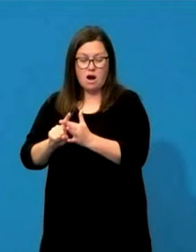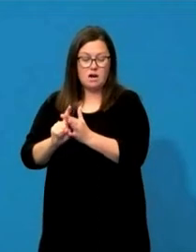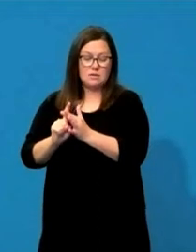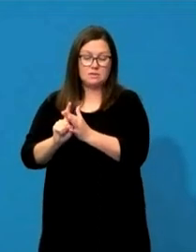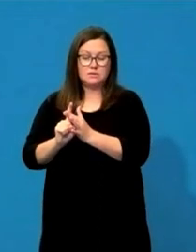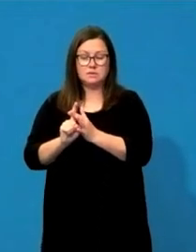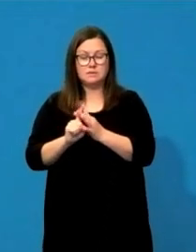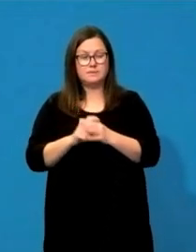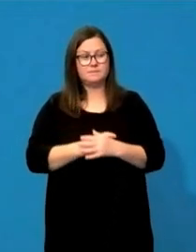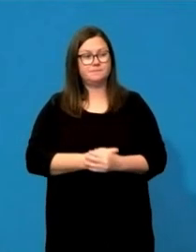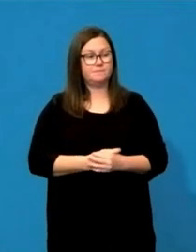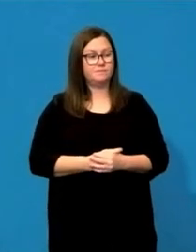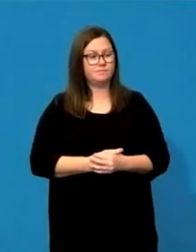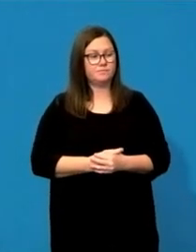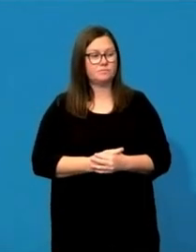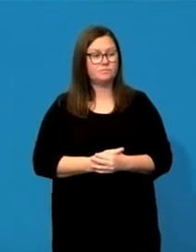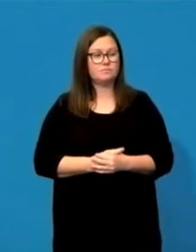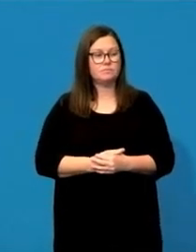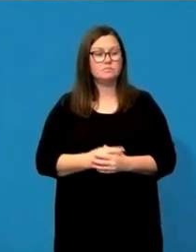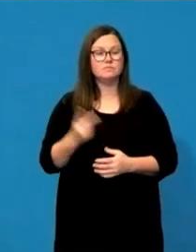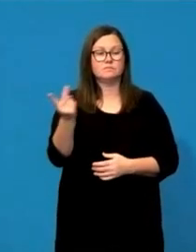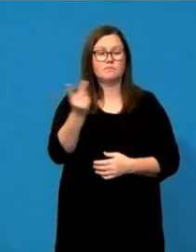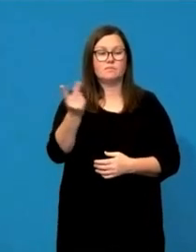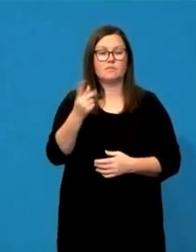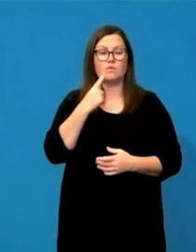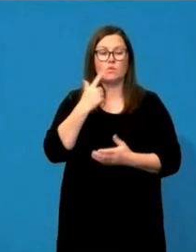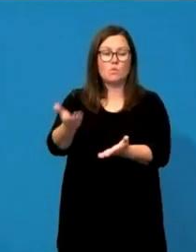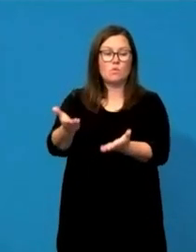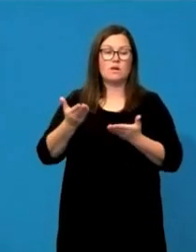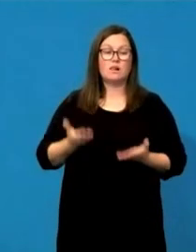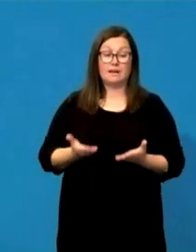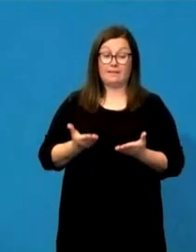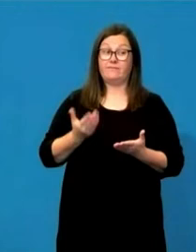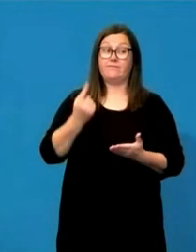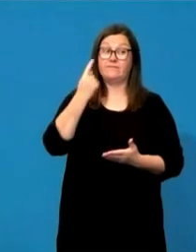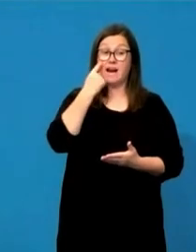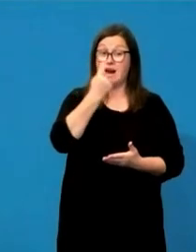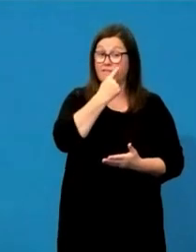Both will be giving evidence at the Marninwarntikura office in Fitzroy Crossing.